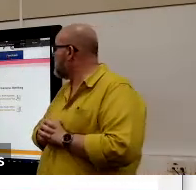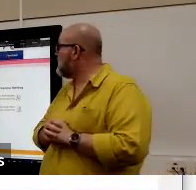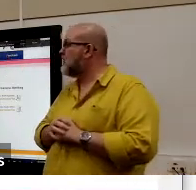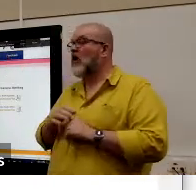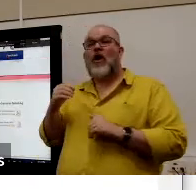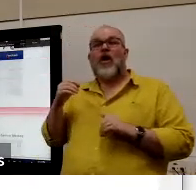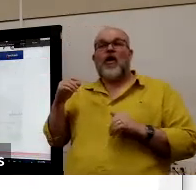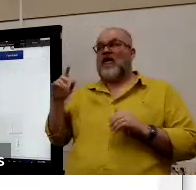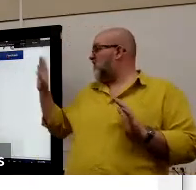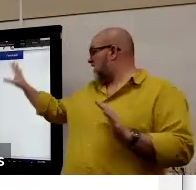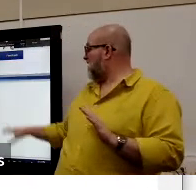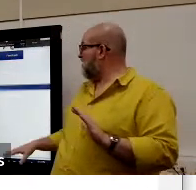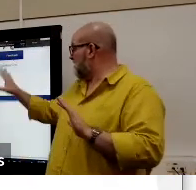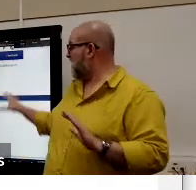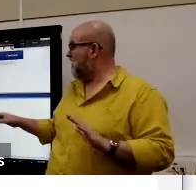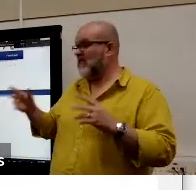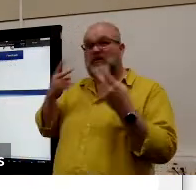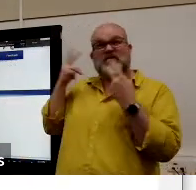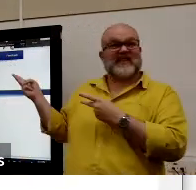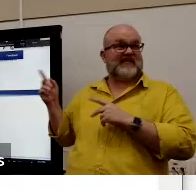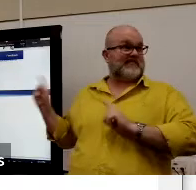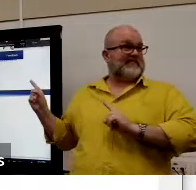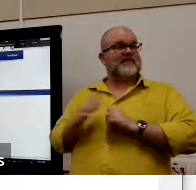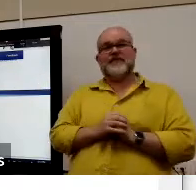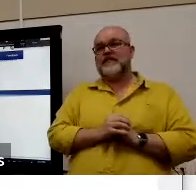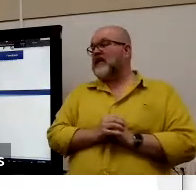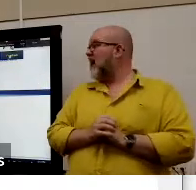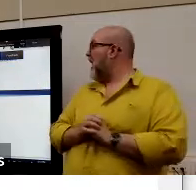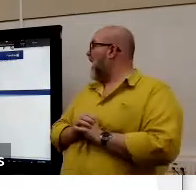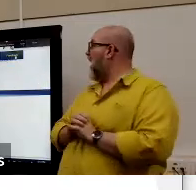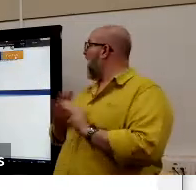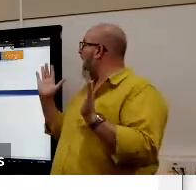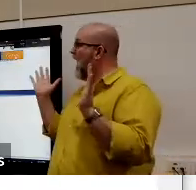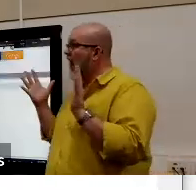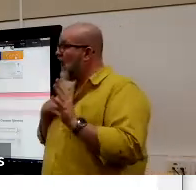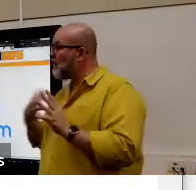they all follow the same format. So, that's what you can see.